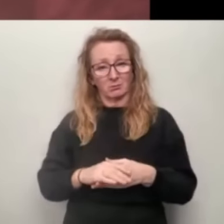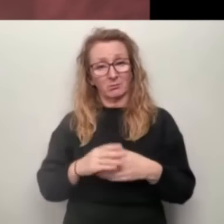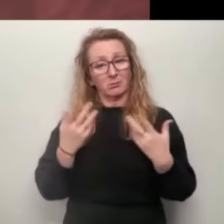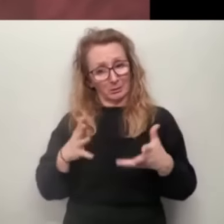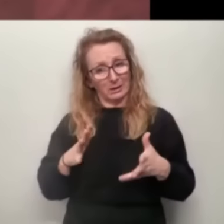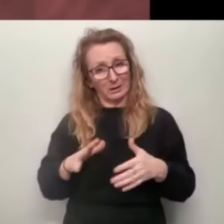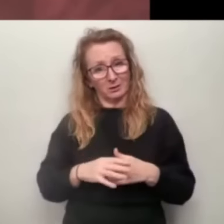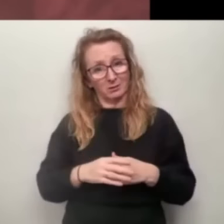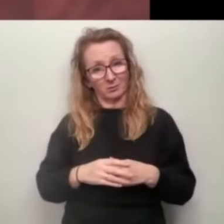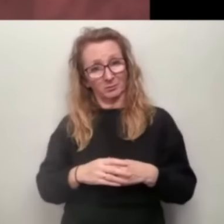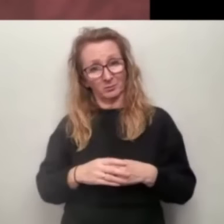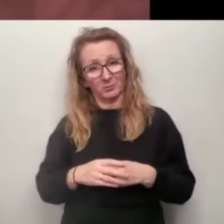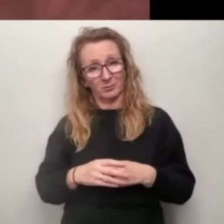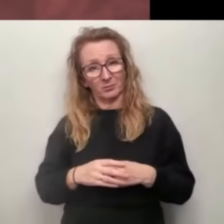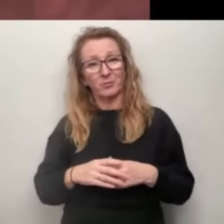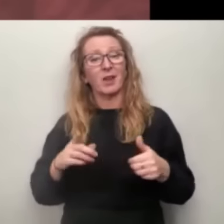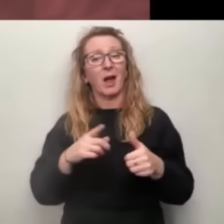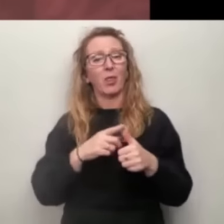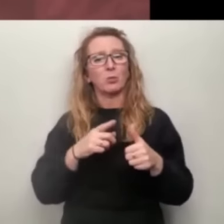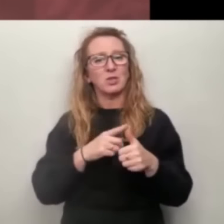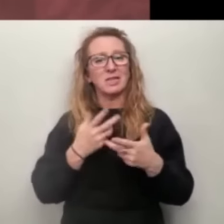for the Anthropocene is now all around us.